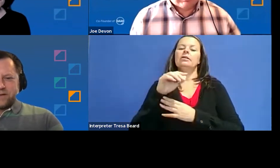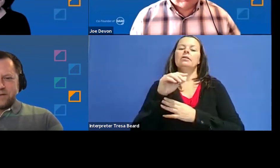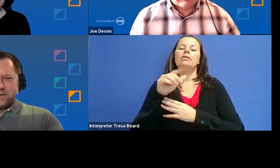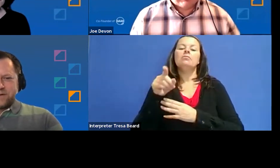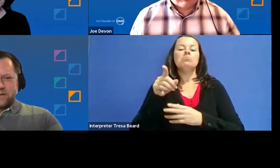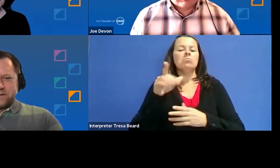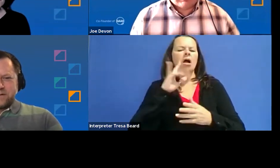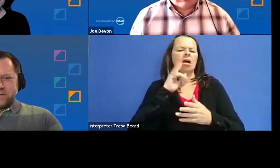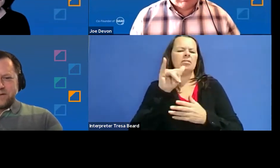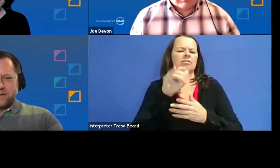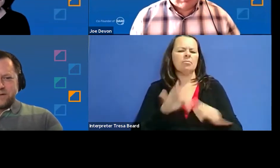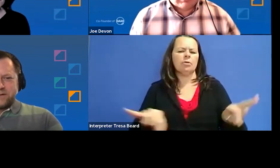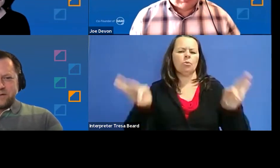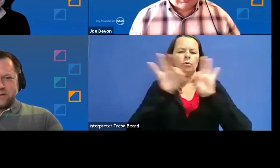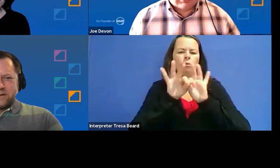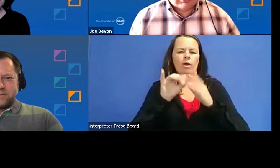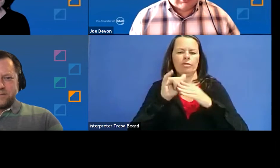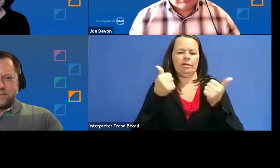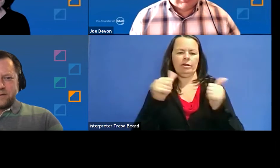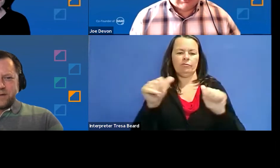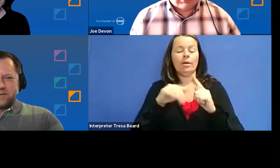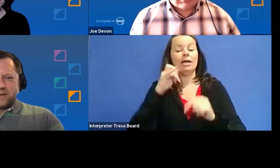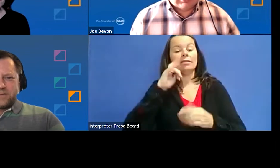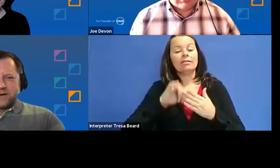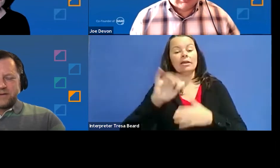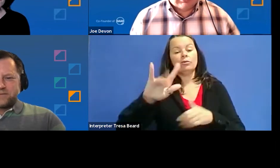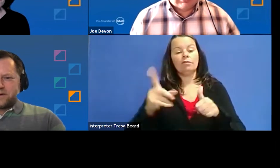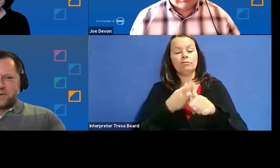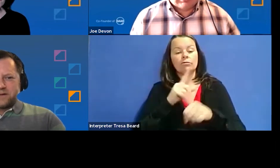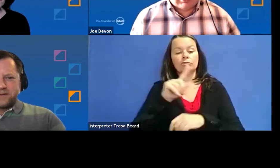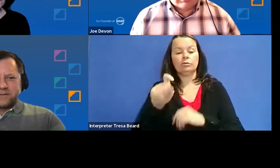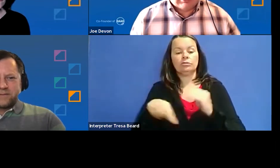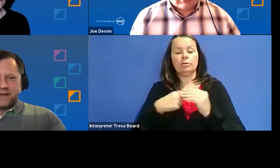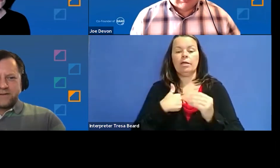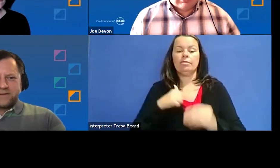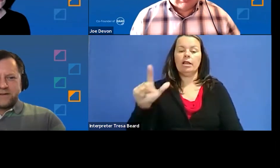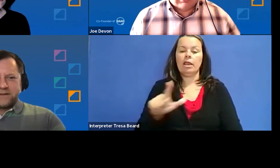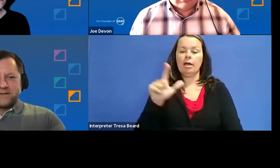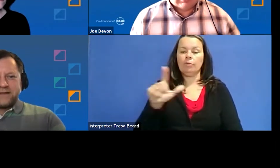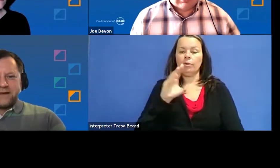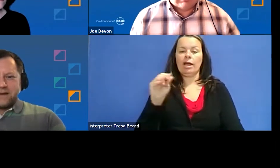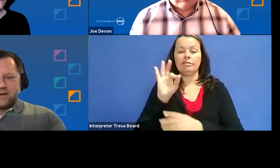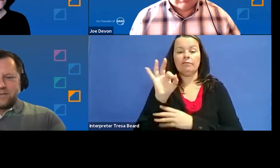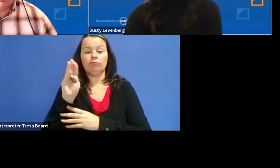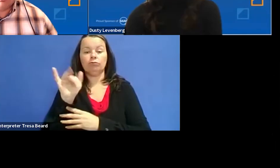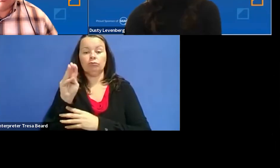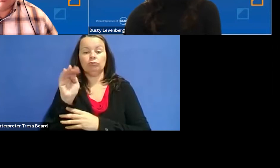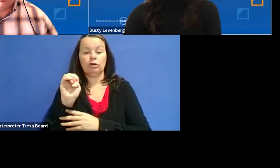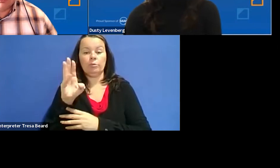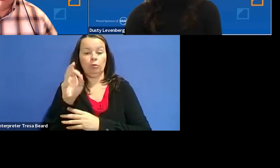I think your first question about the libraries and frame works and my answer is yes. They're getting better.